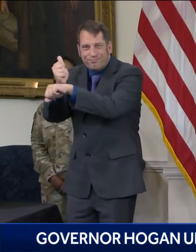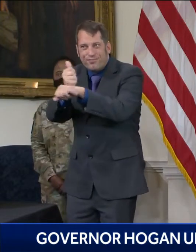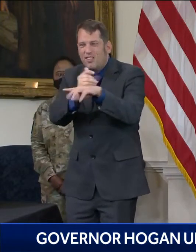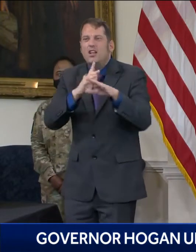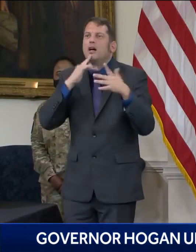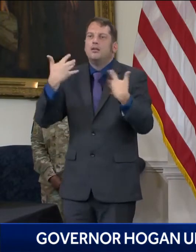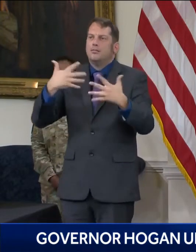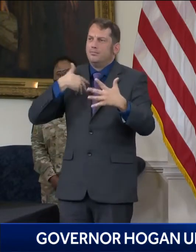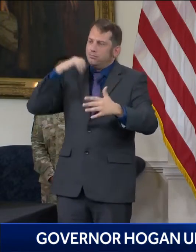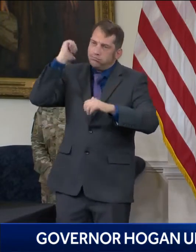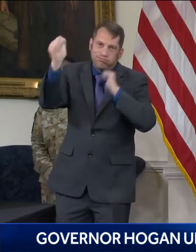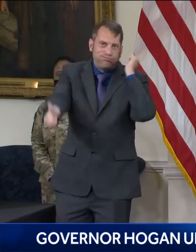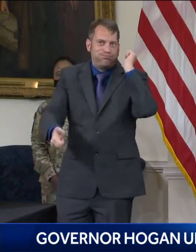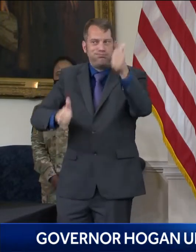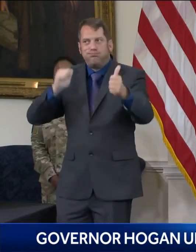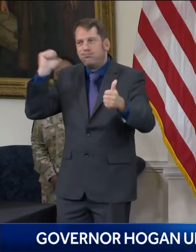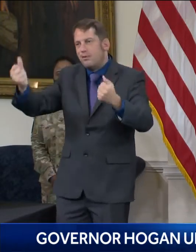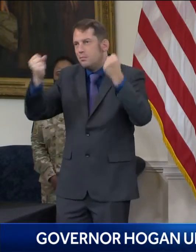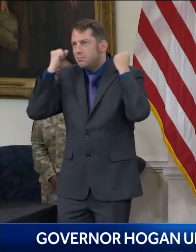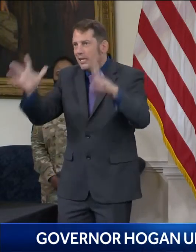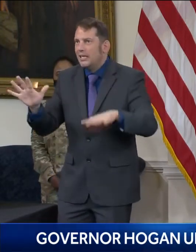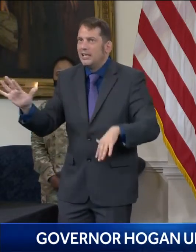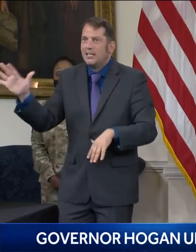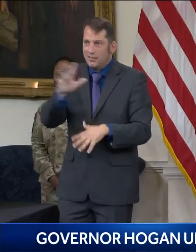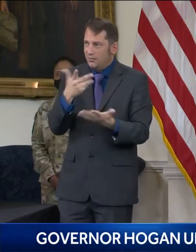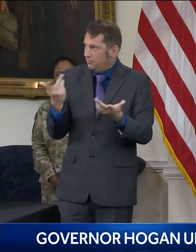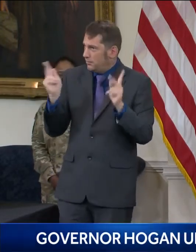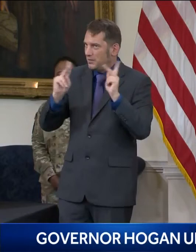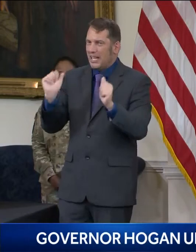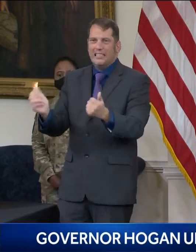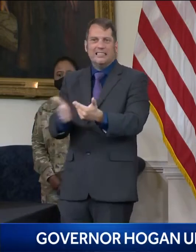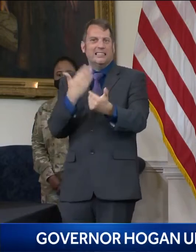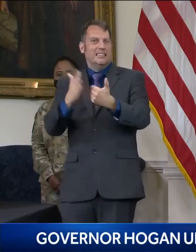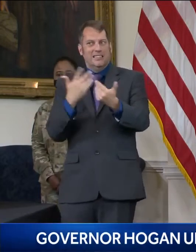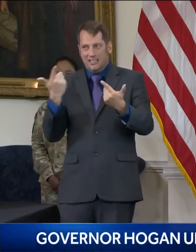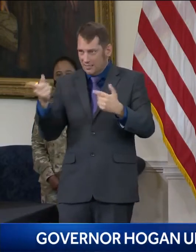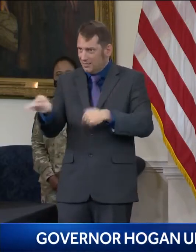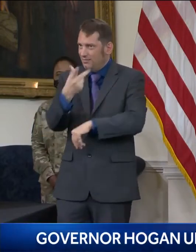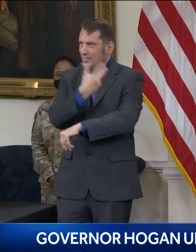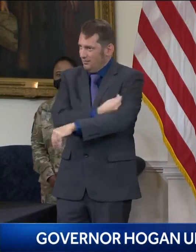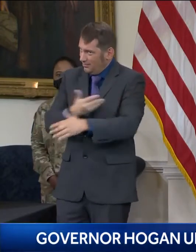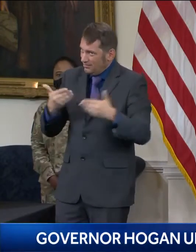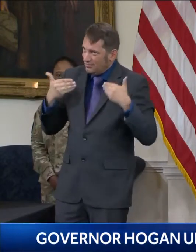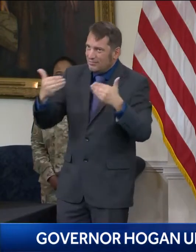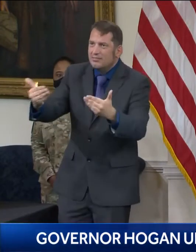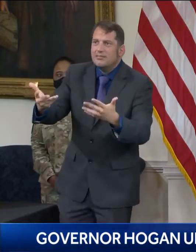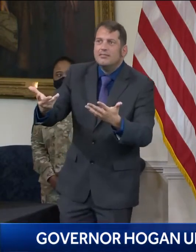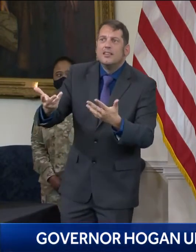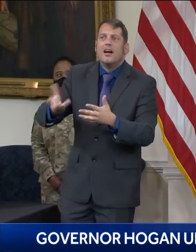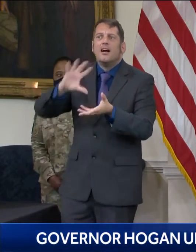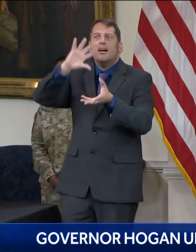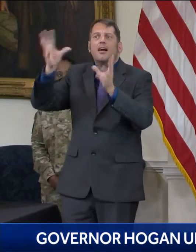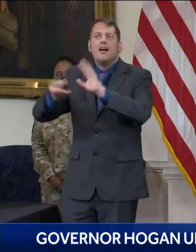MASS VACCINATION SITES, WE HAVE DONE ALL THESE CLINICS EVERYWHERE.